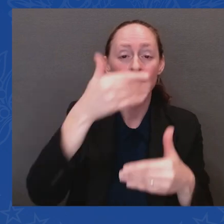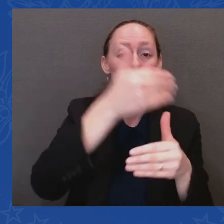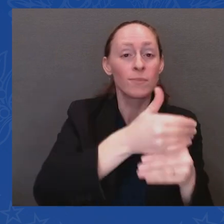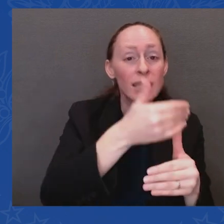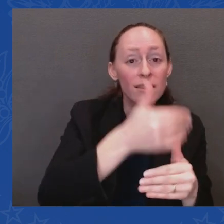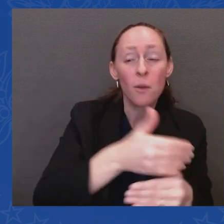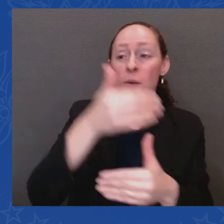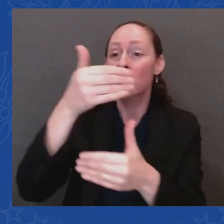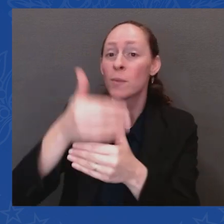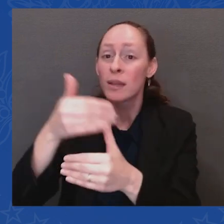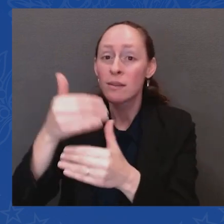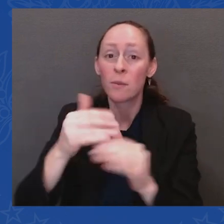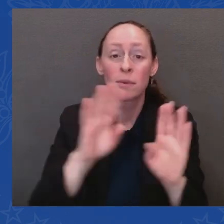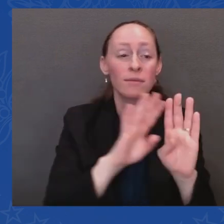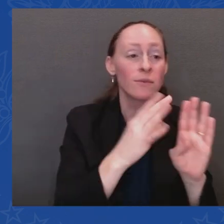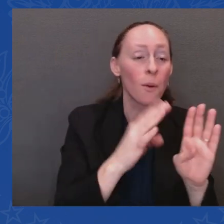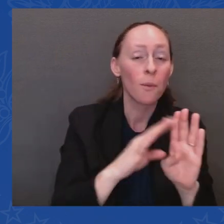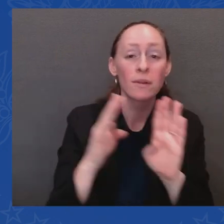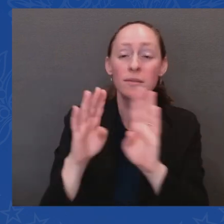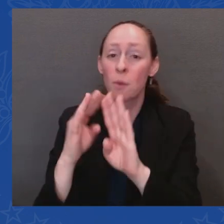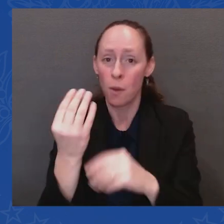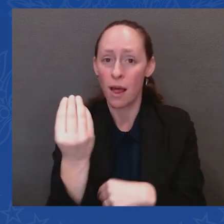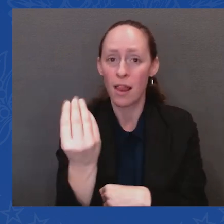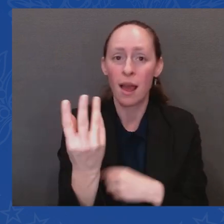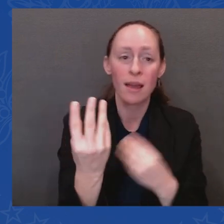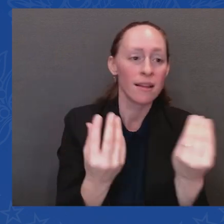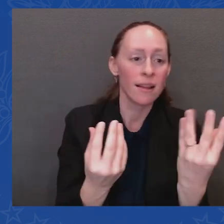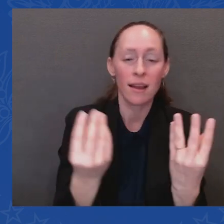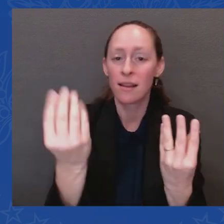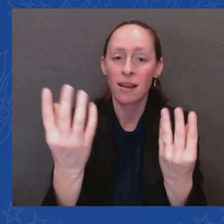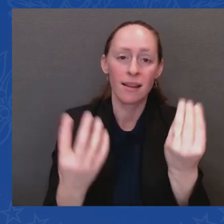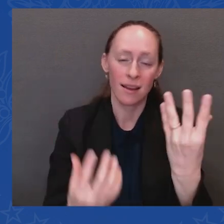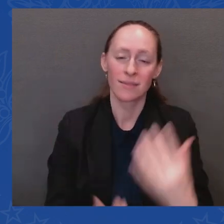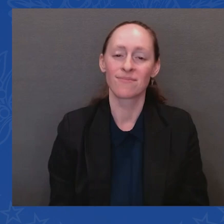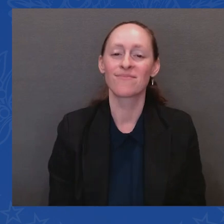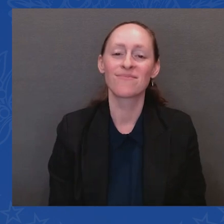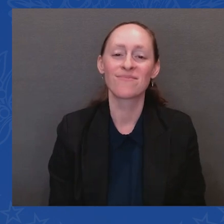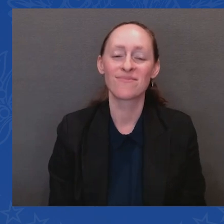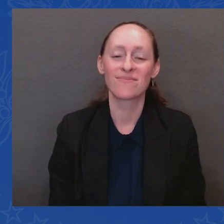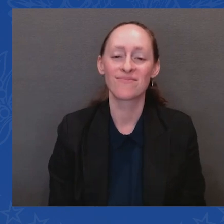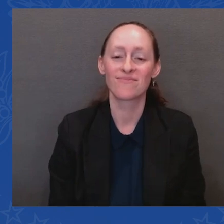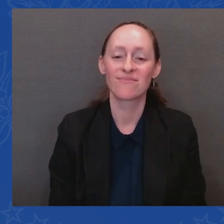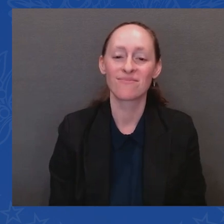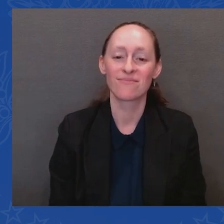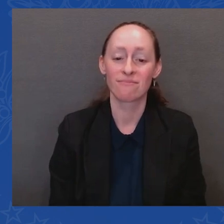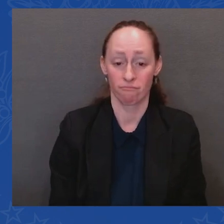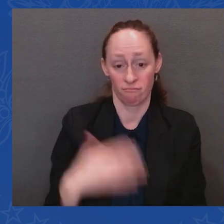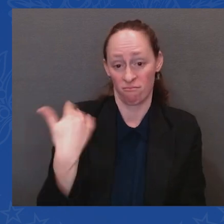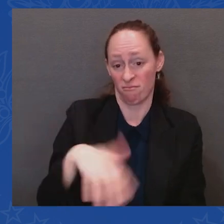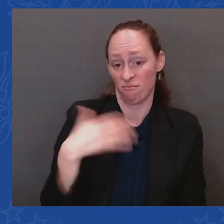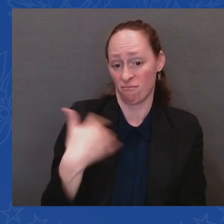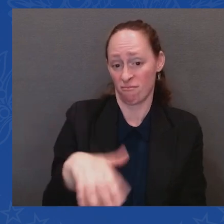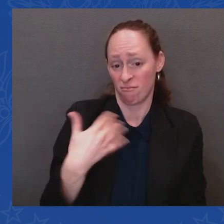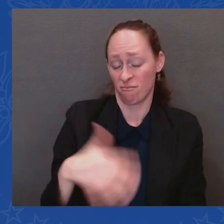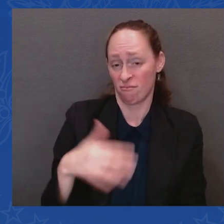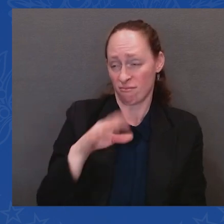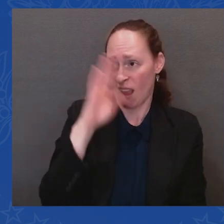For those who had fought in this war unlike any war the world had ever seen before, it was a symbol --